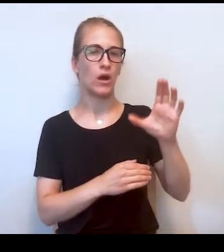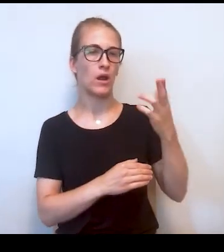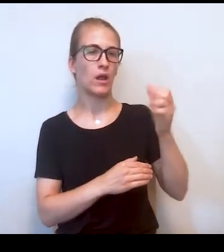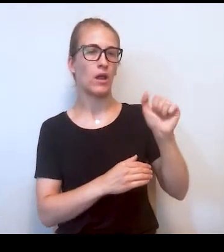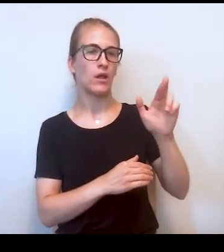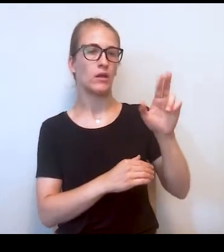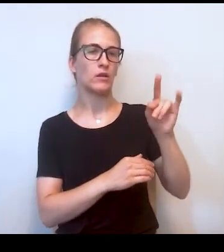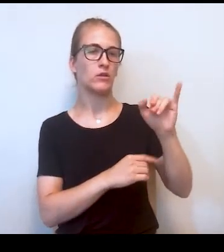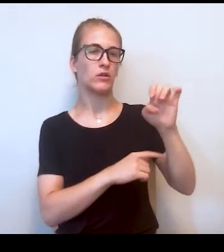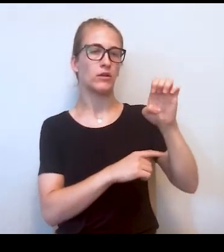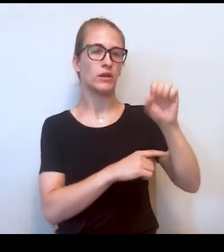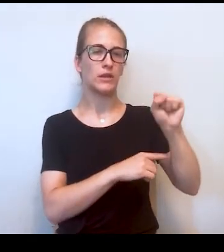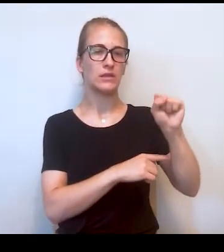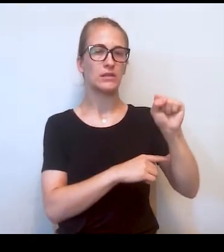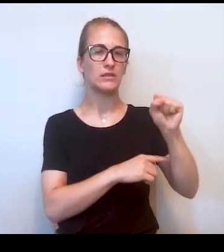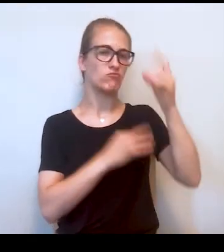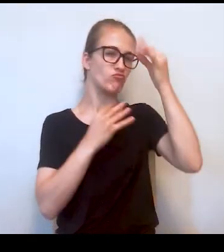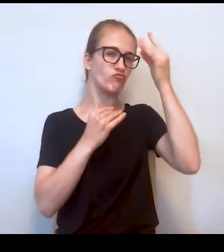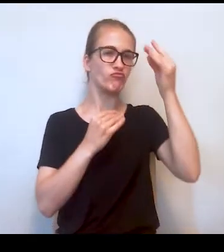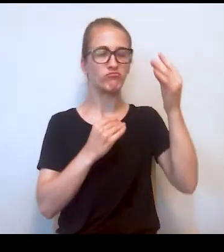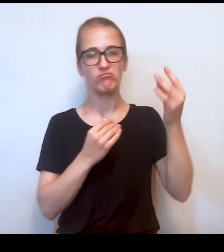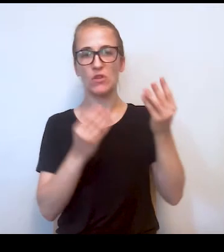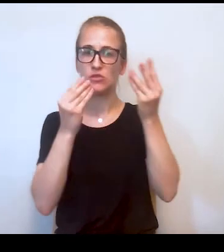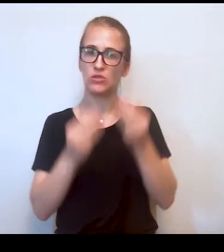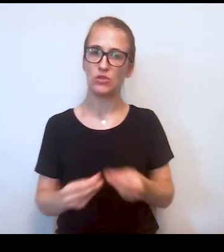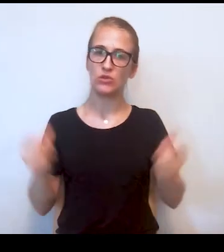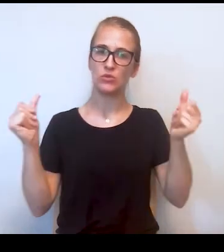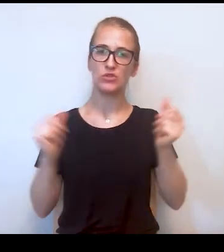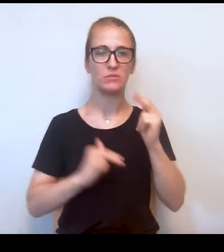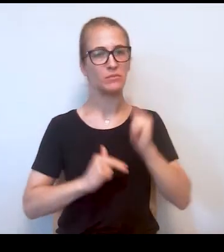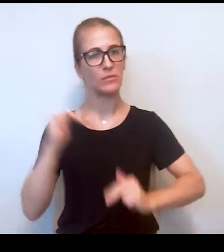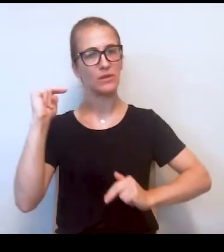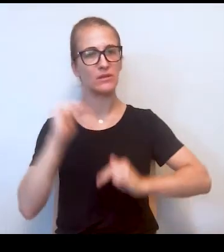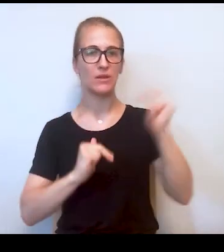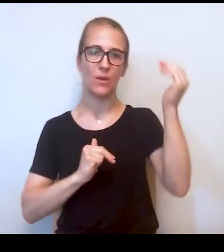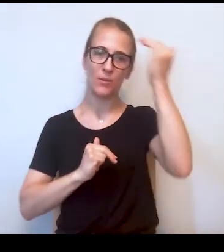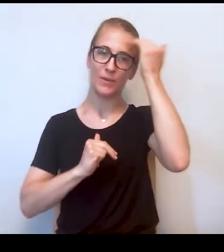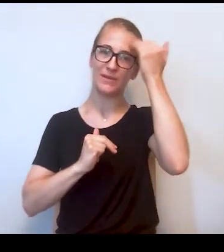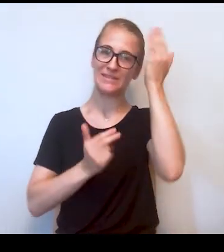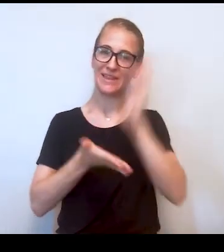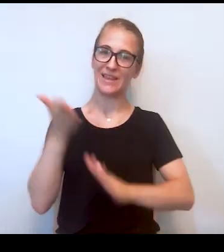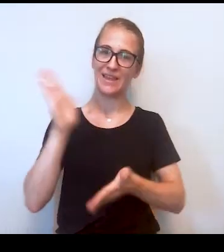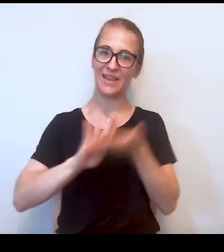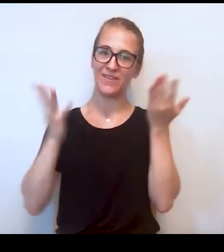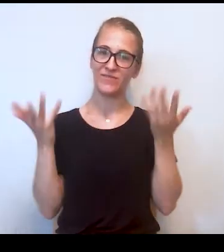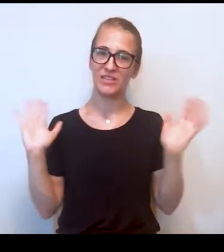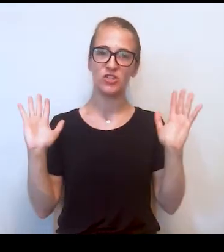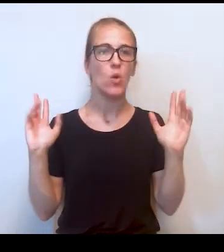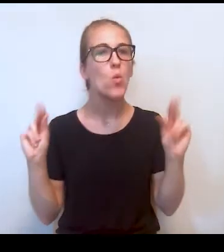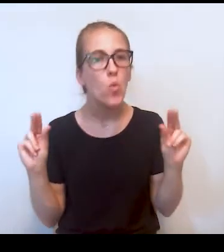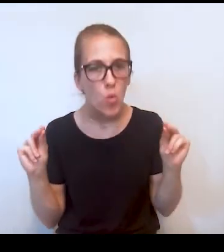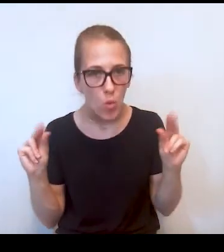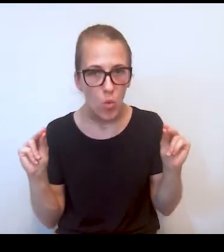opening what they call centers of excellence that are actually committing